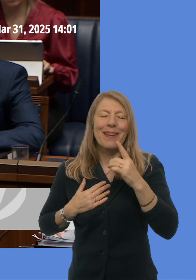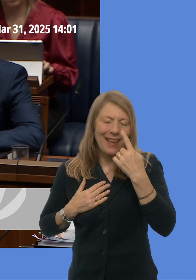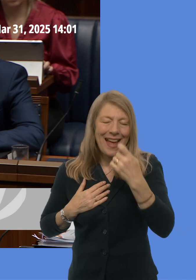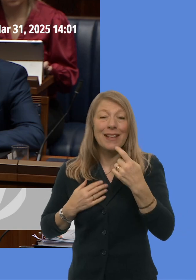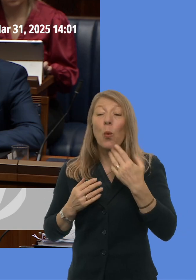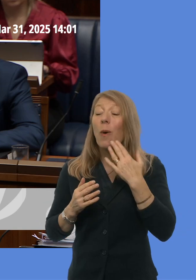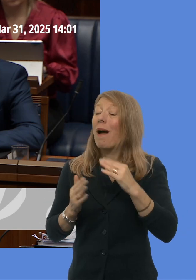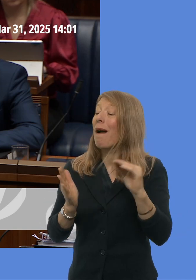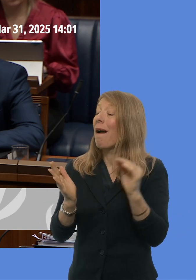intention that we have.